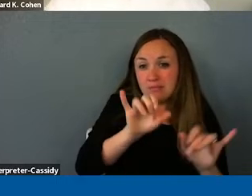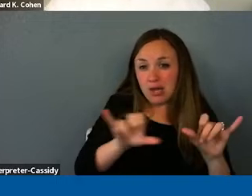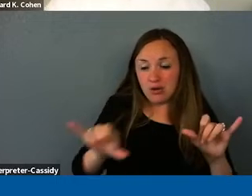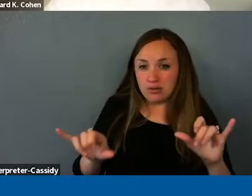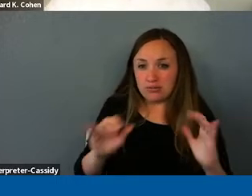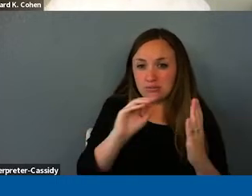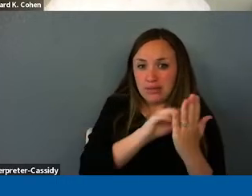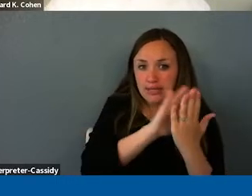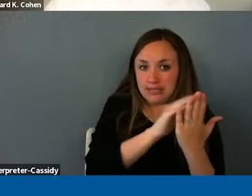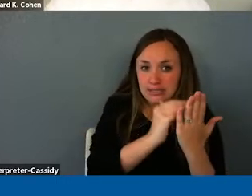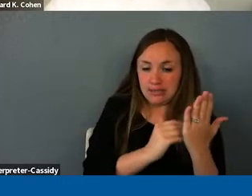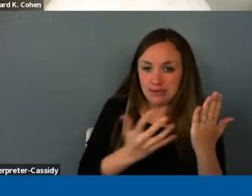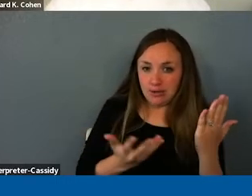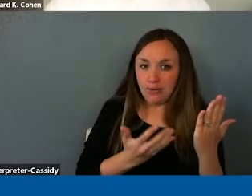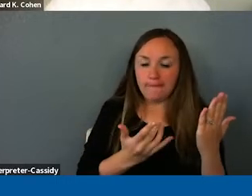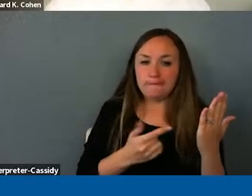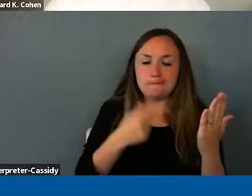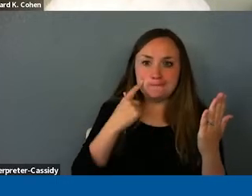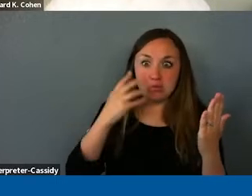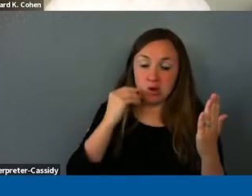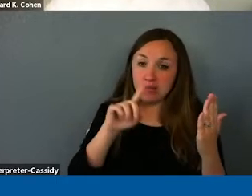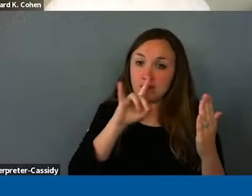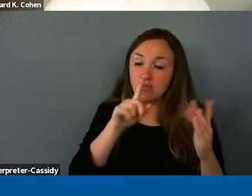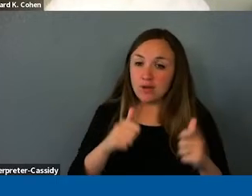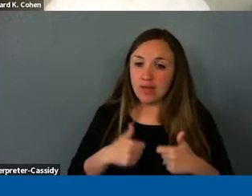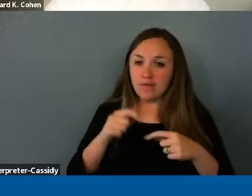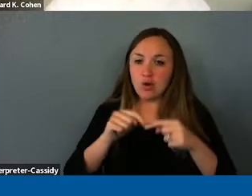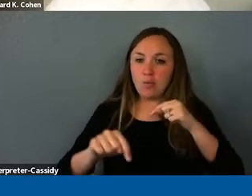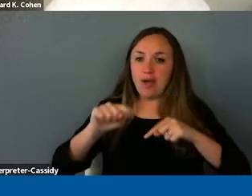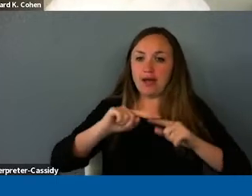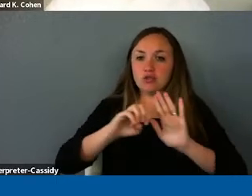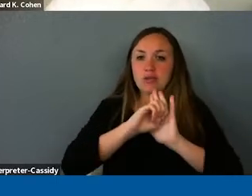Now to experience this in real life, let's go back to the example that is provided here.